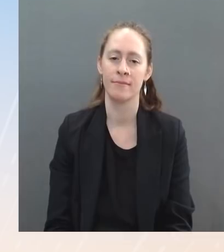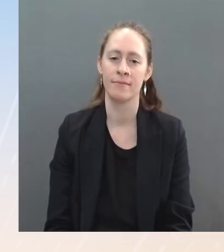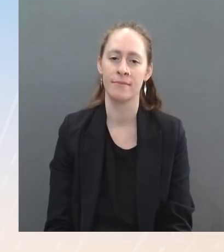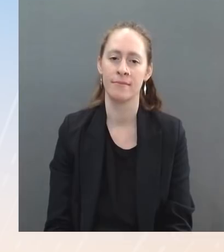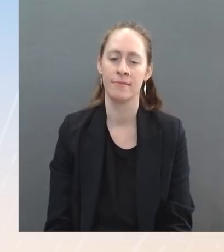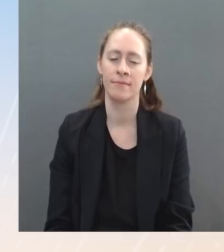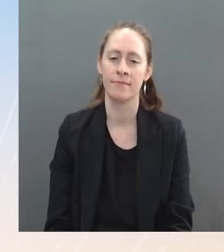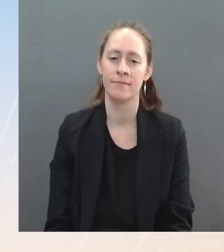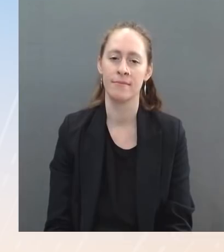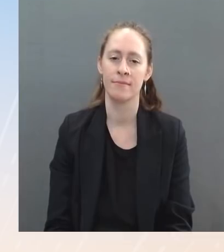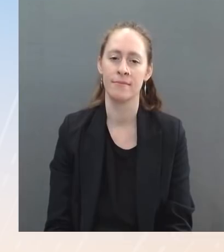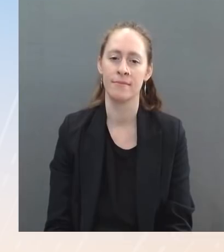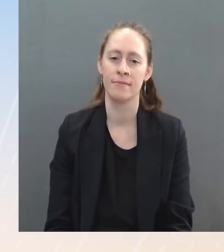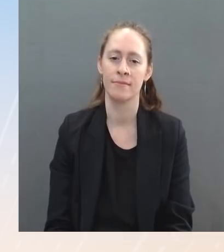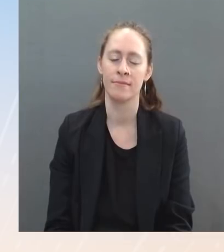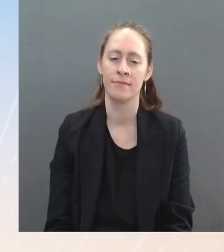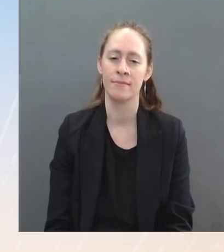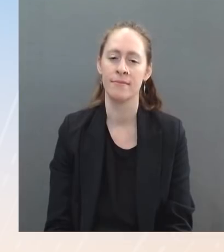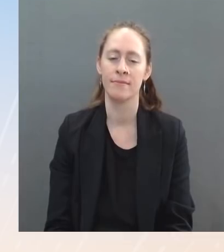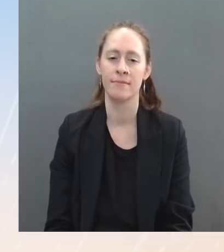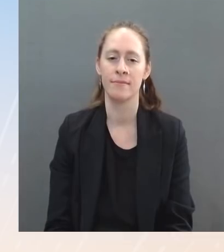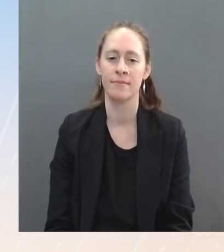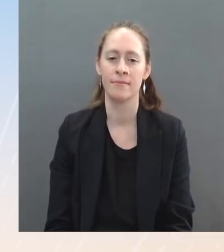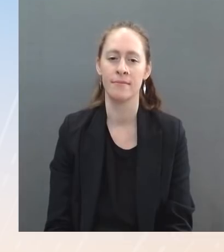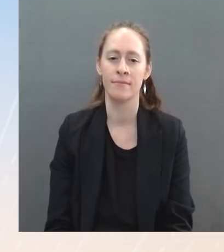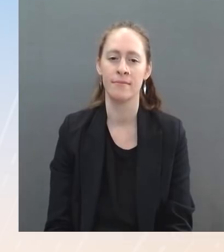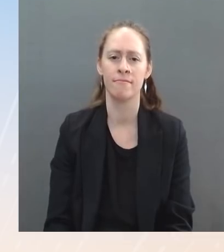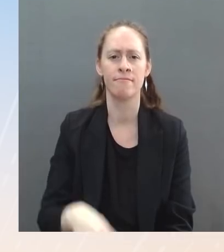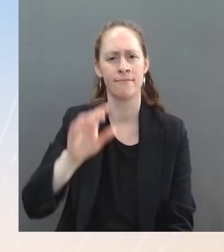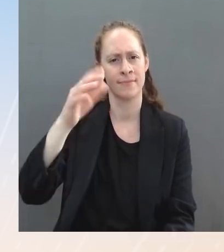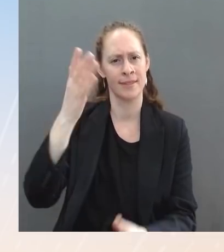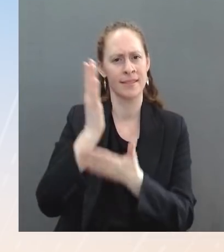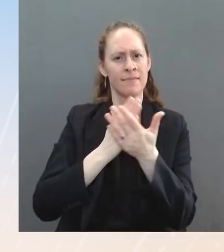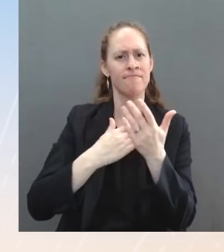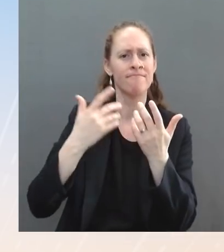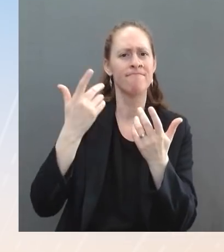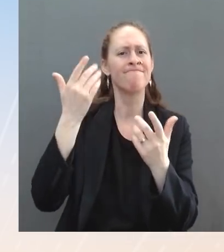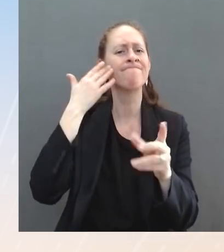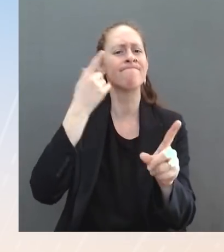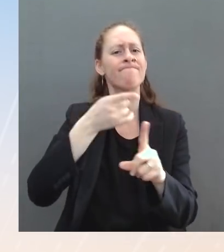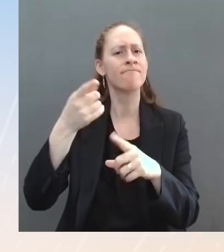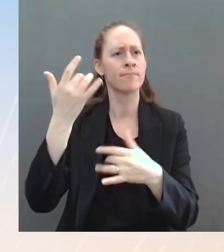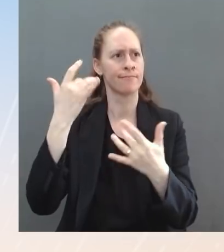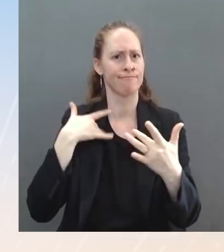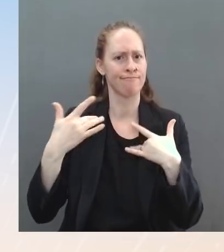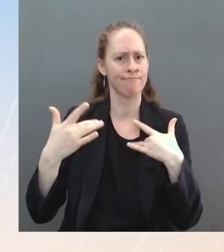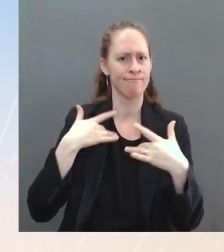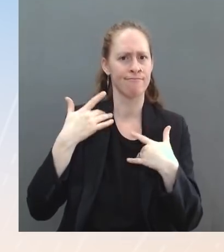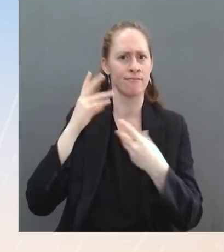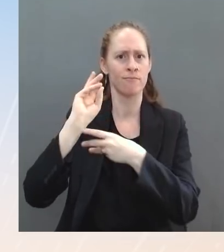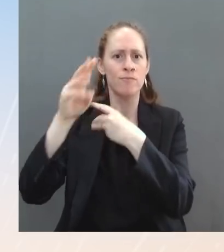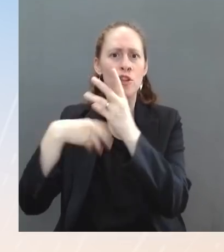long term, you're trying to pivot towards green energy, especially with the second part of the announcement today. But what do you say to climate activists